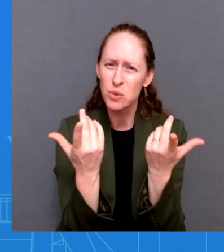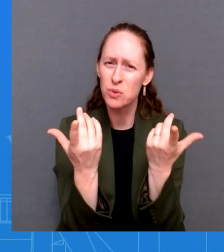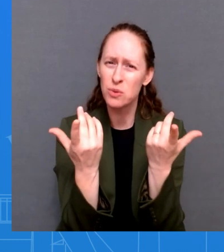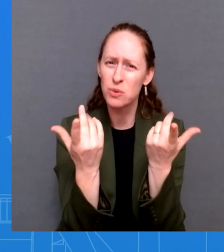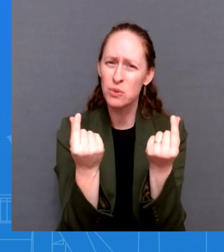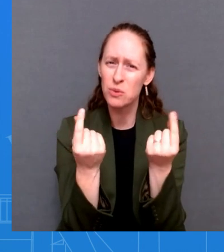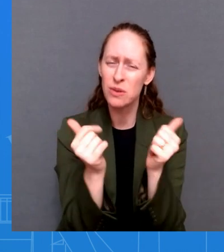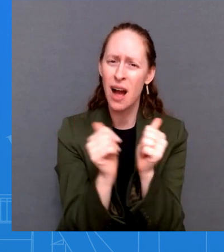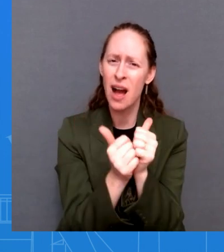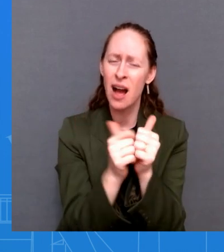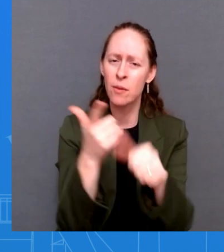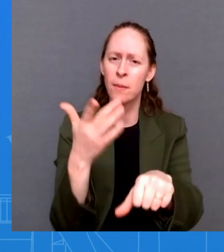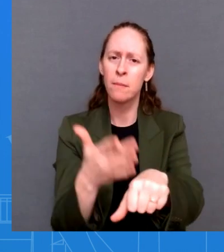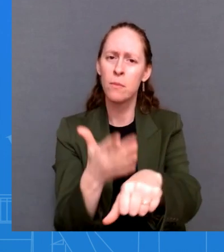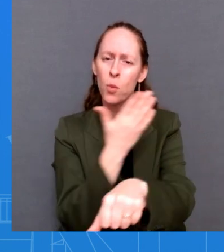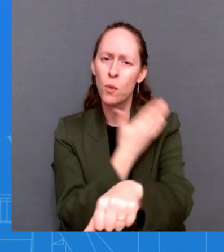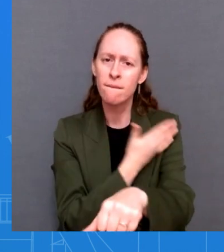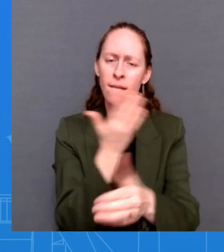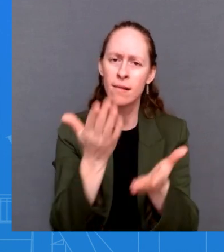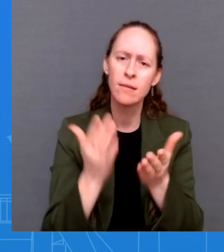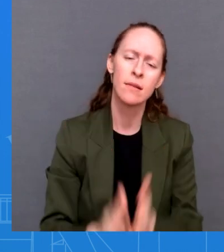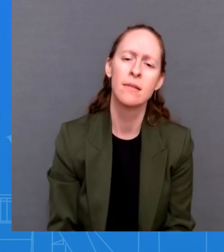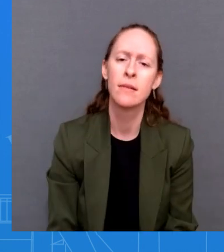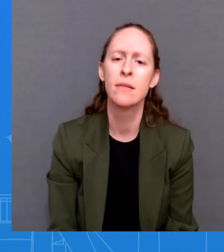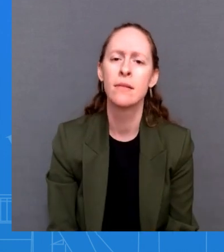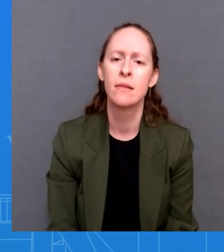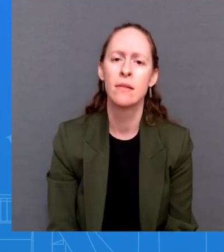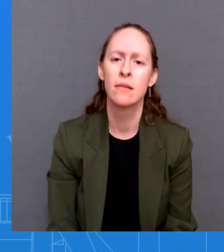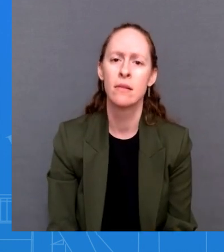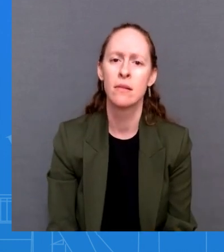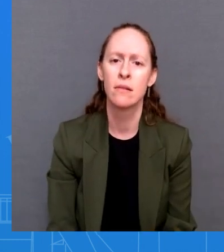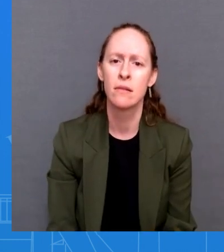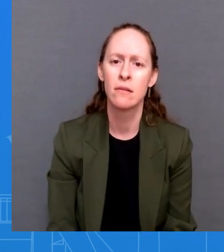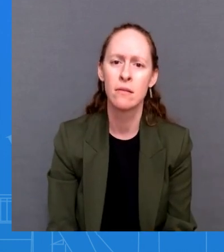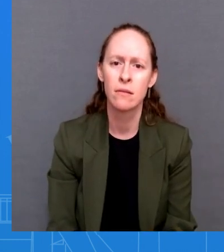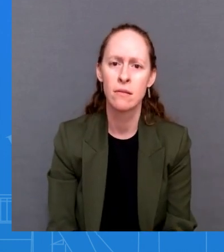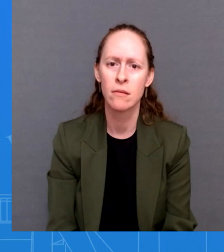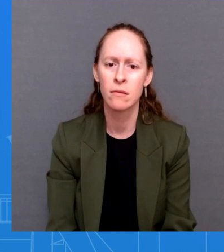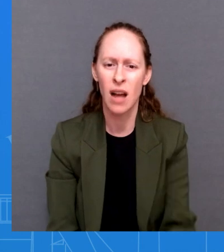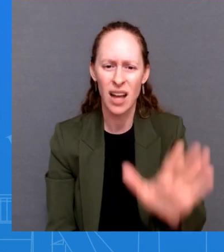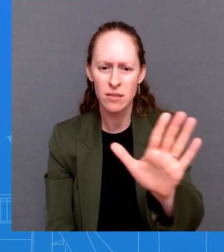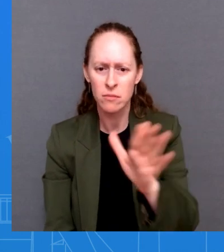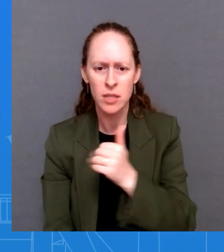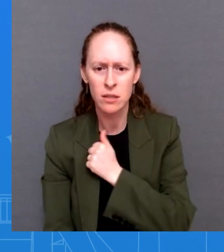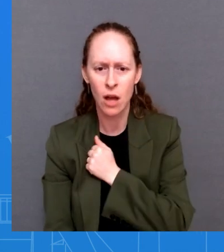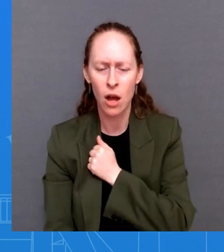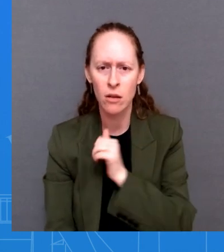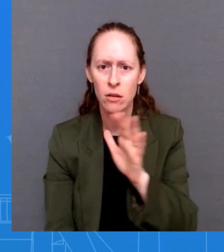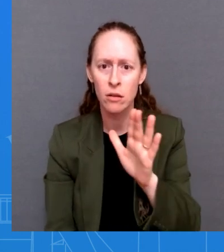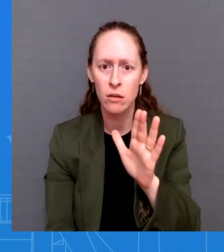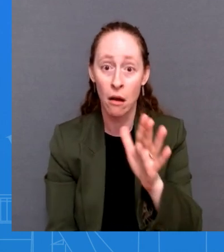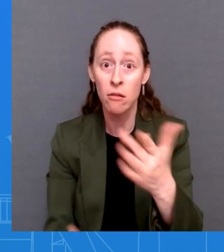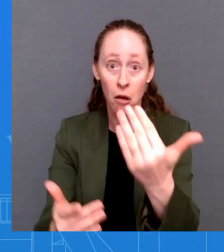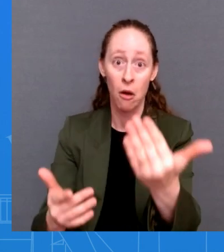Dr. Walensky: I'm sorry. I'm happy to take that. Thank you for that question. And let me just say that we anticipated